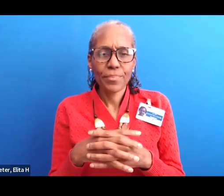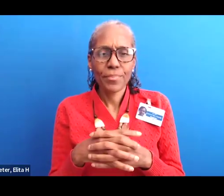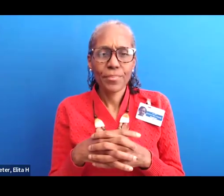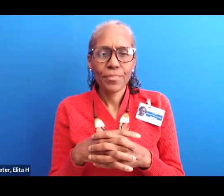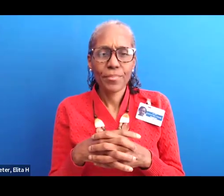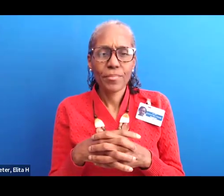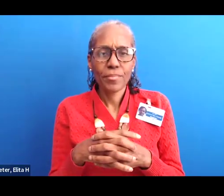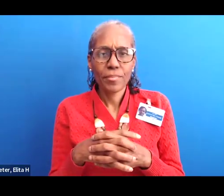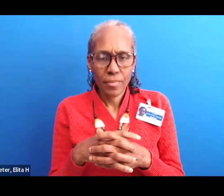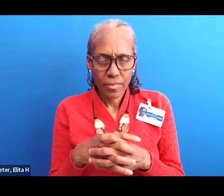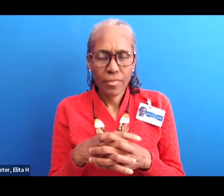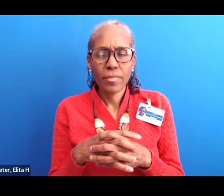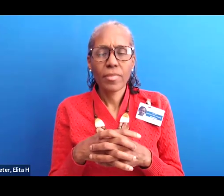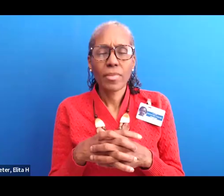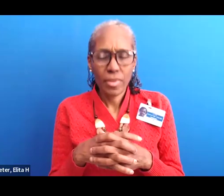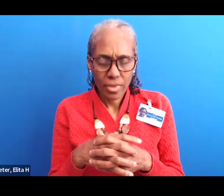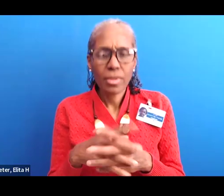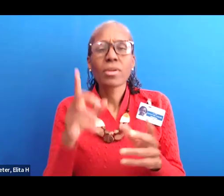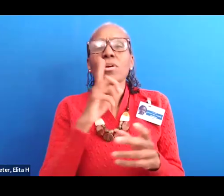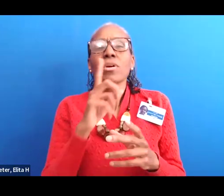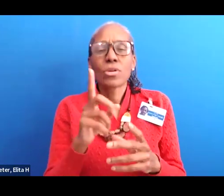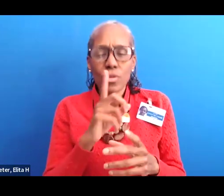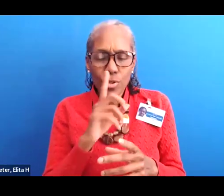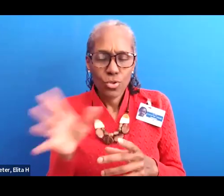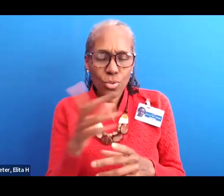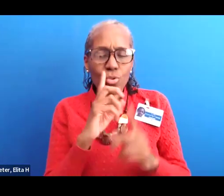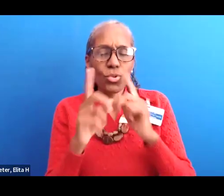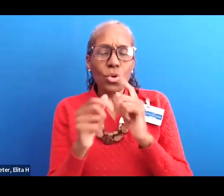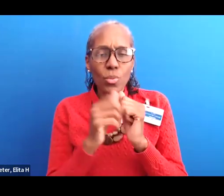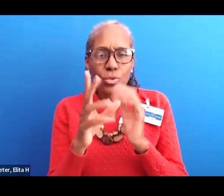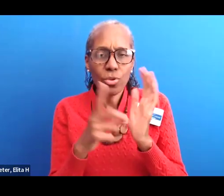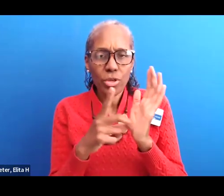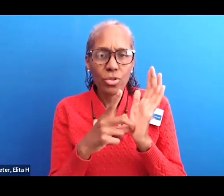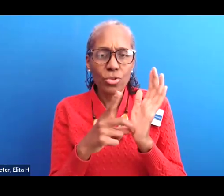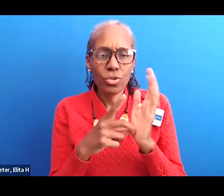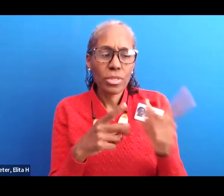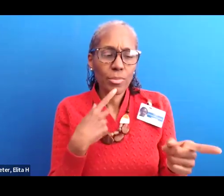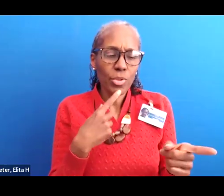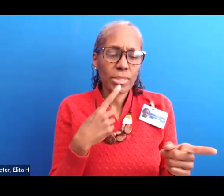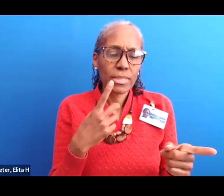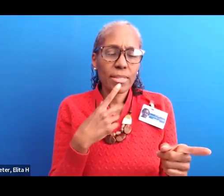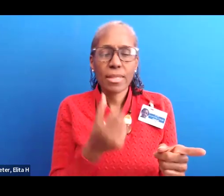Be sure and talk to your doctor because they've been away from work for a time and we're trying to get in the painter's union, but they have pain.